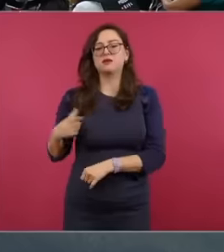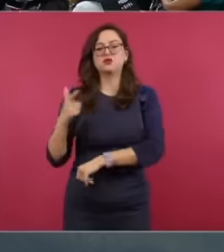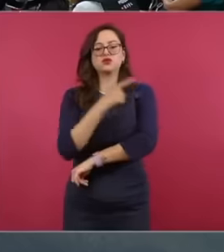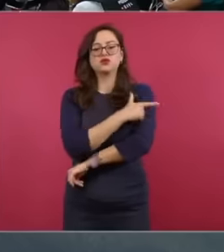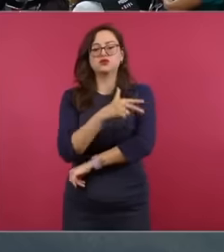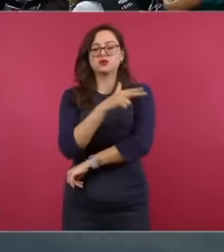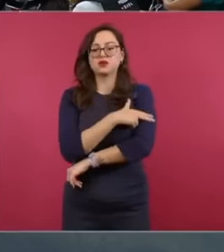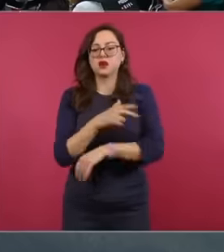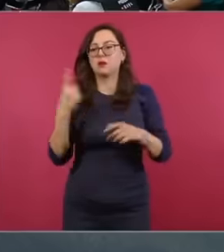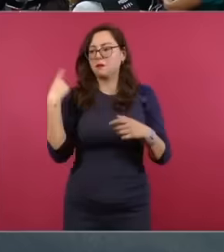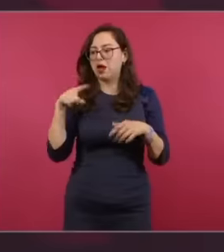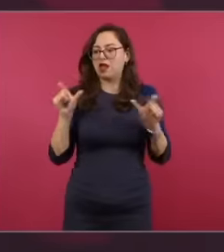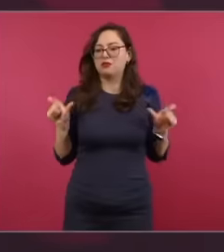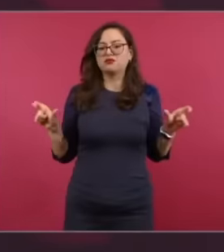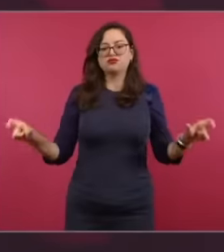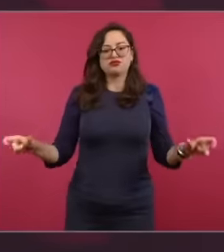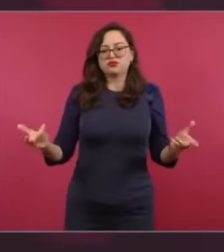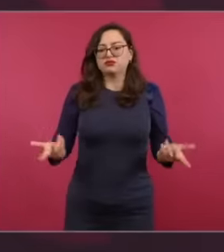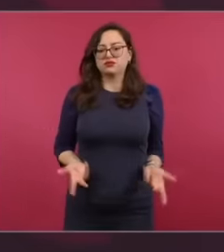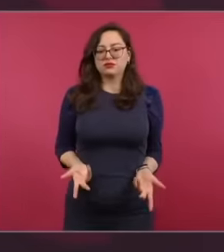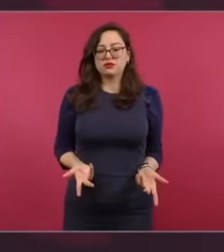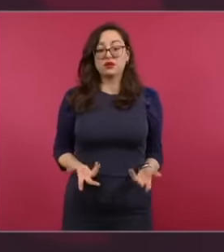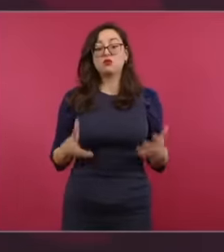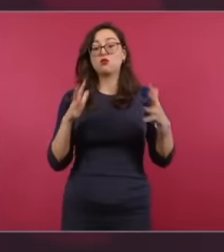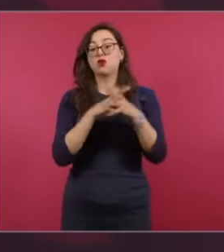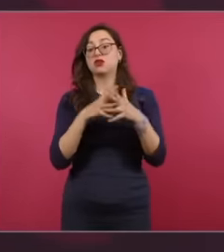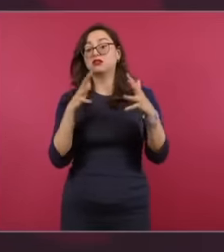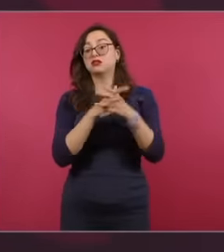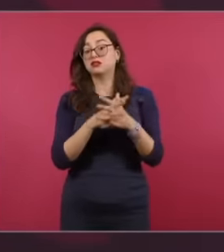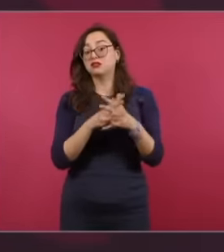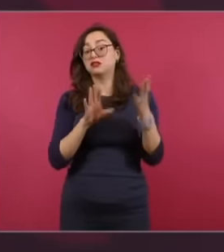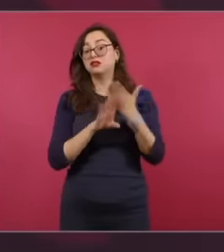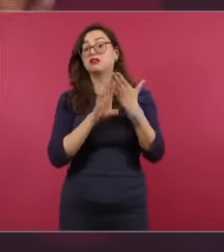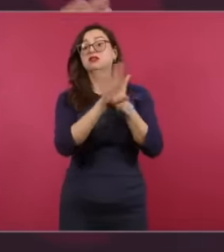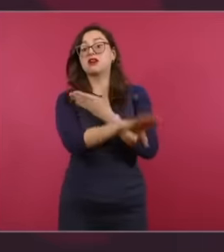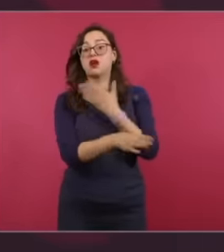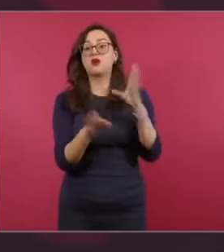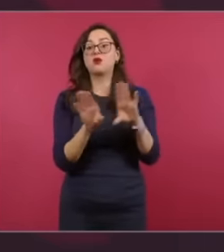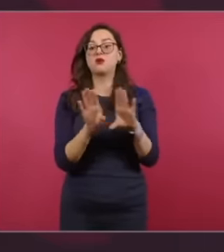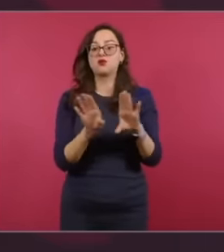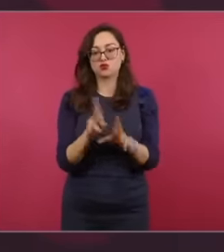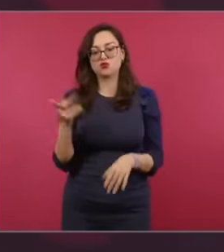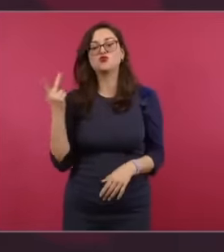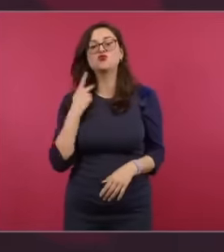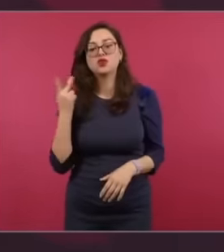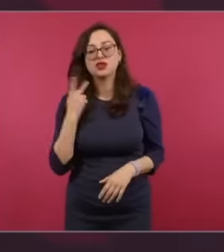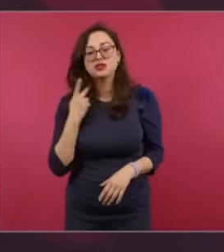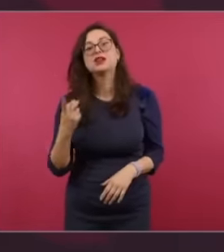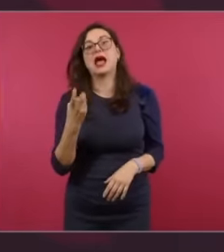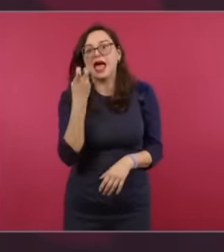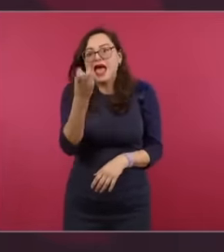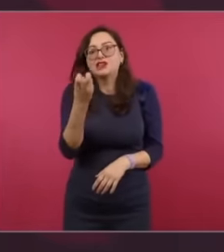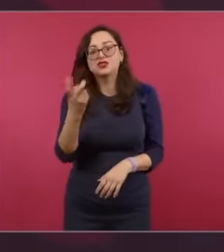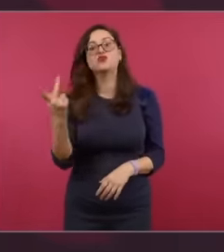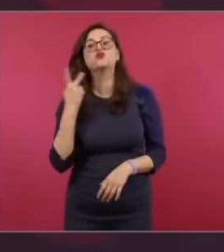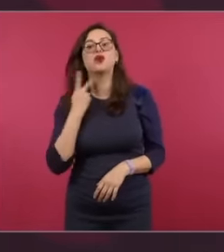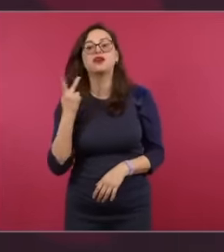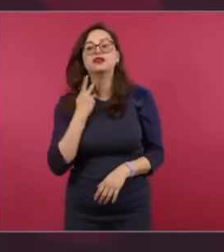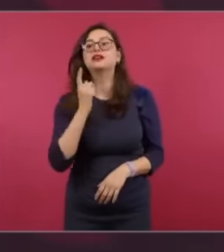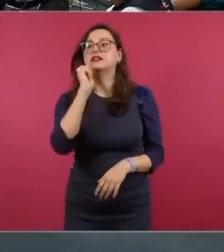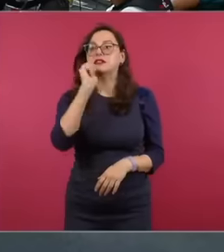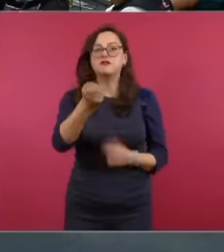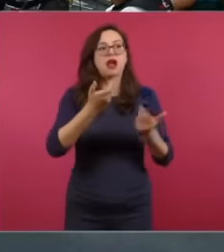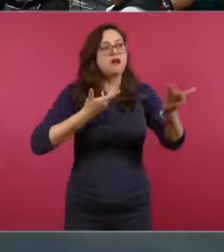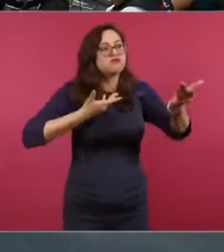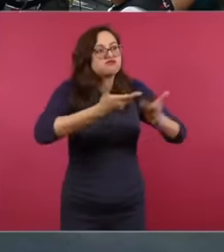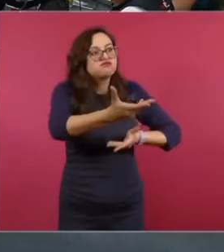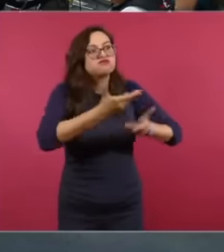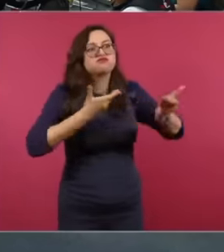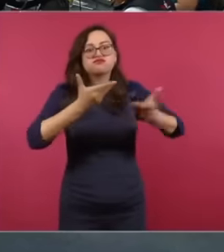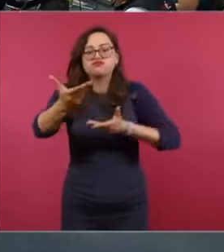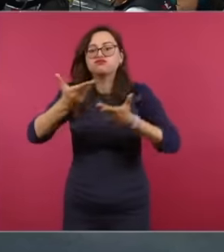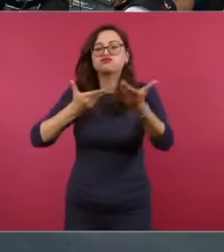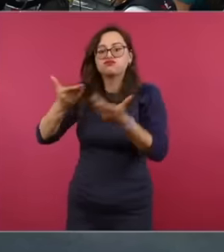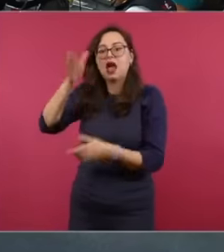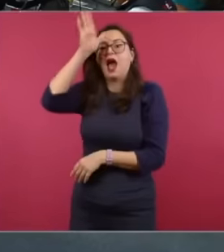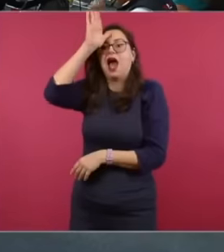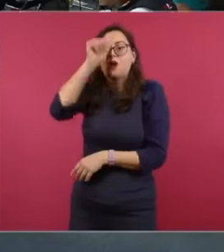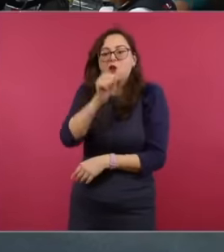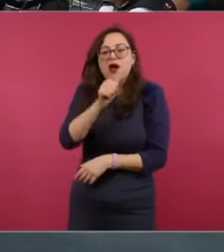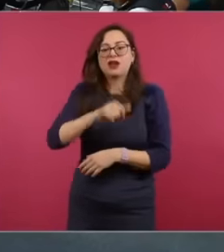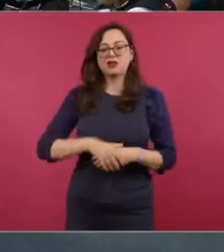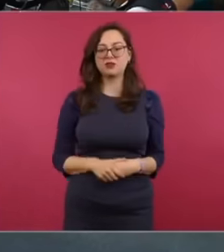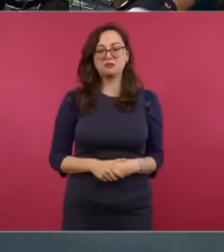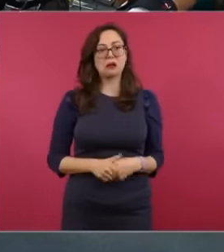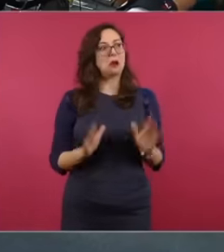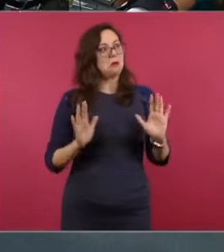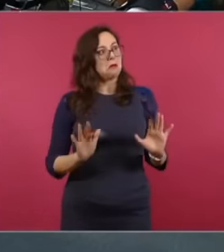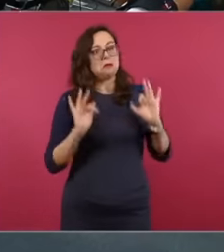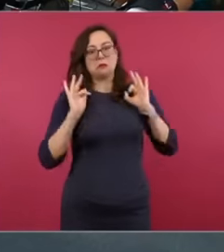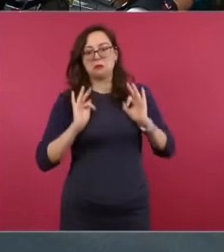war and an agreement was reached and we understood each other and things went well for the two nations and the two peoples. But in some way